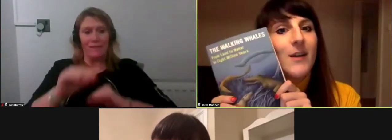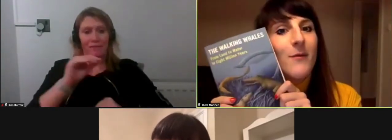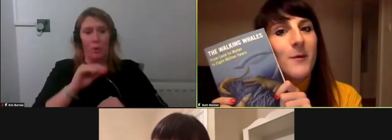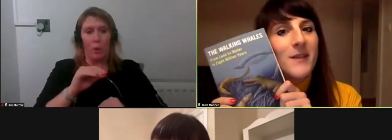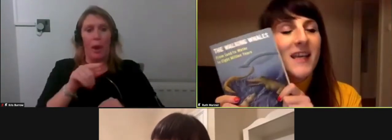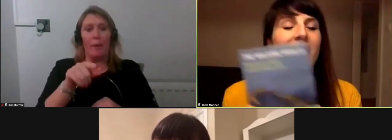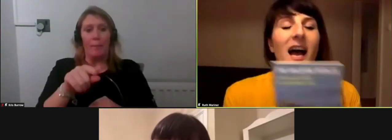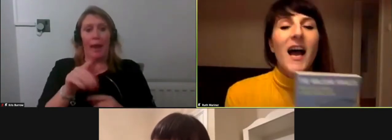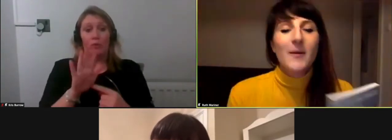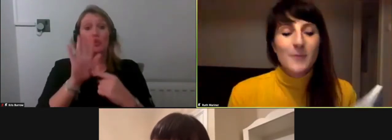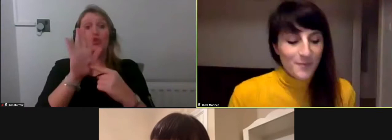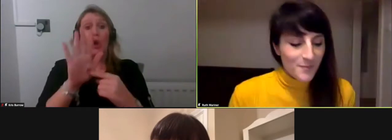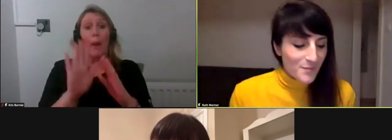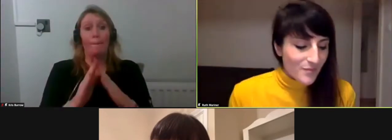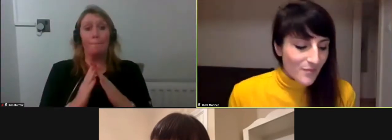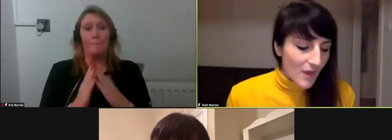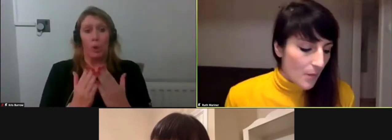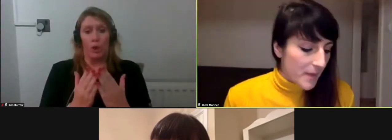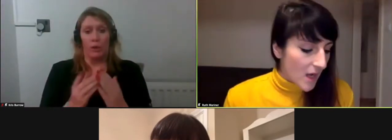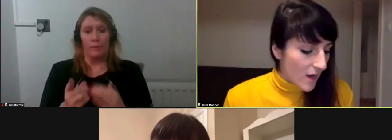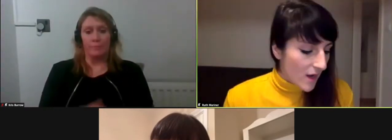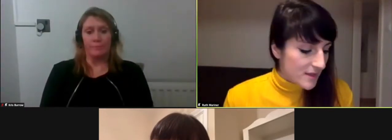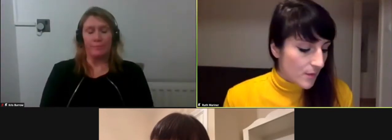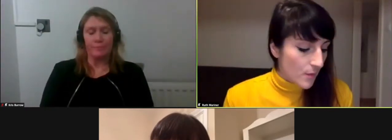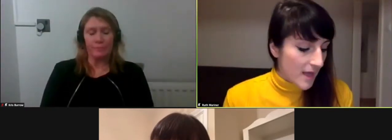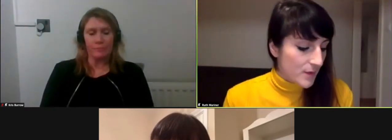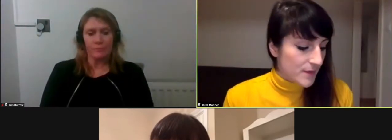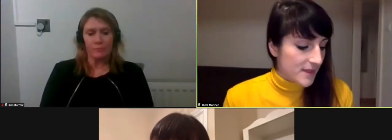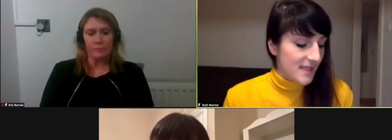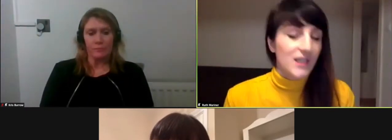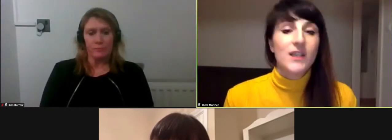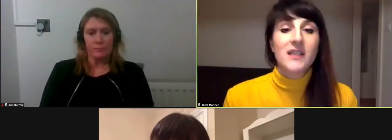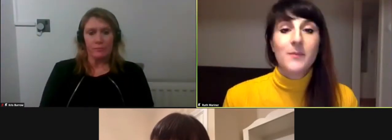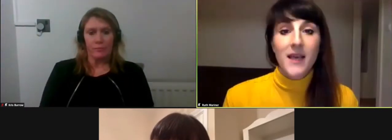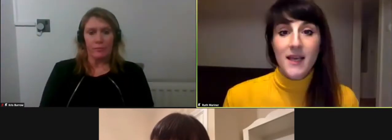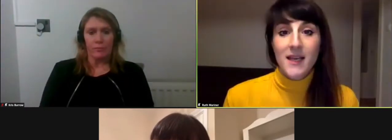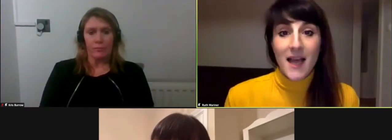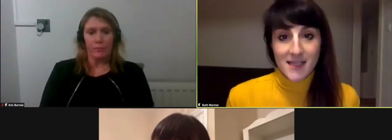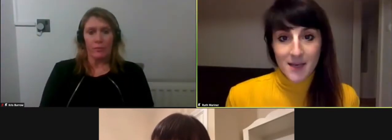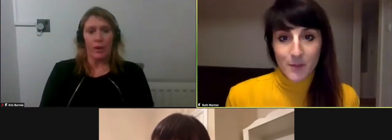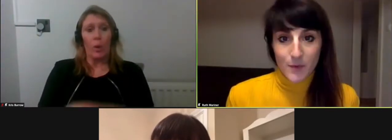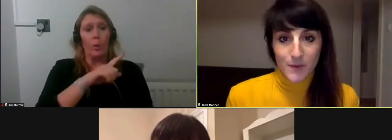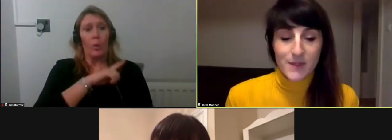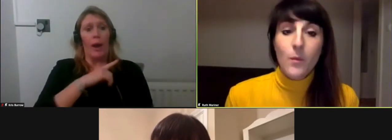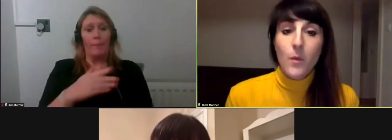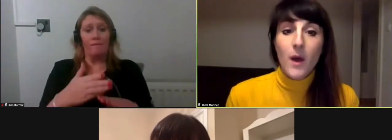here that I can show everybody, because whales did used to be land animals, they